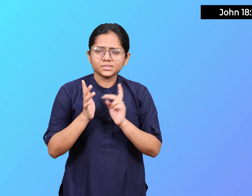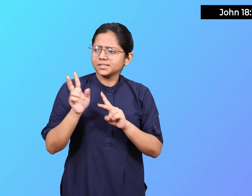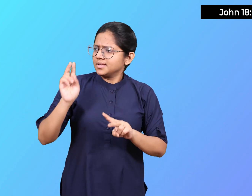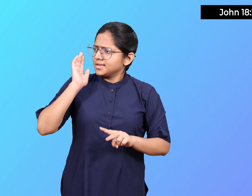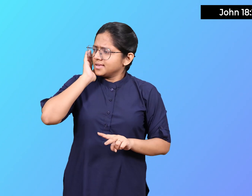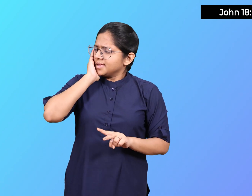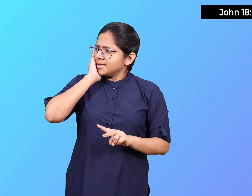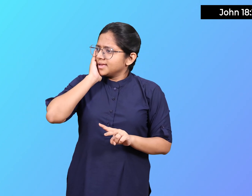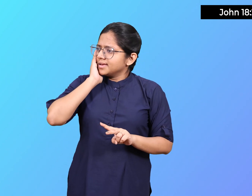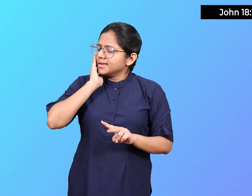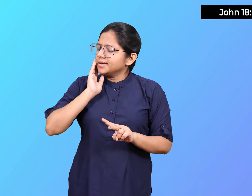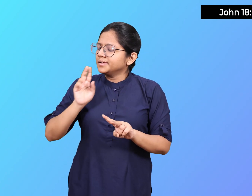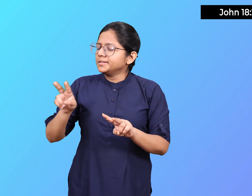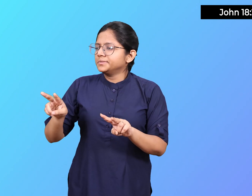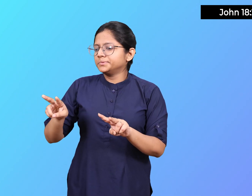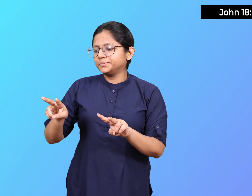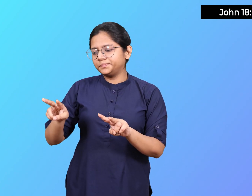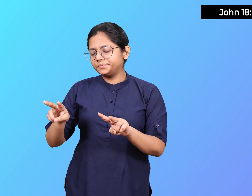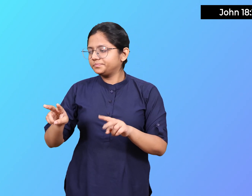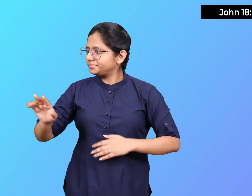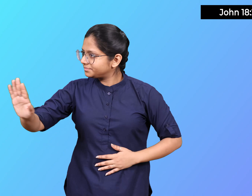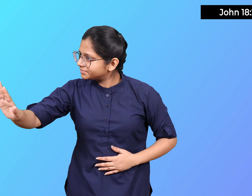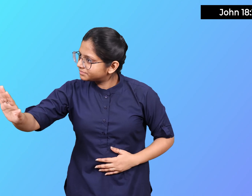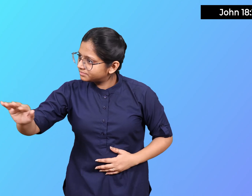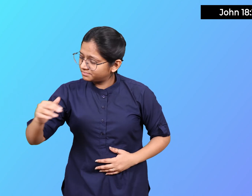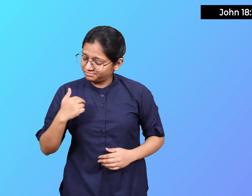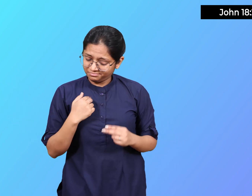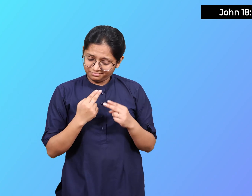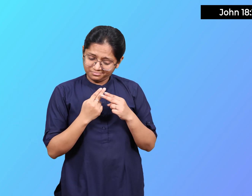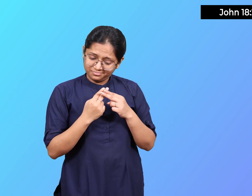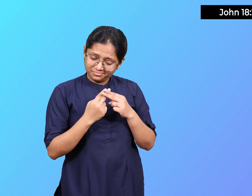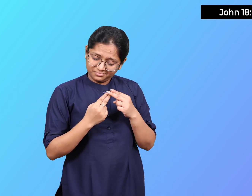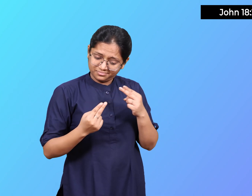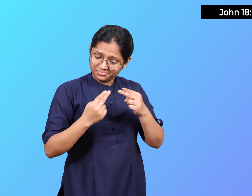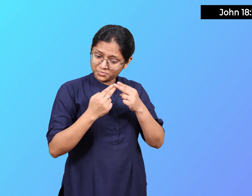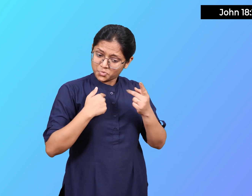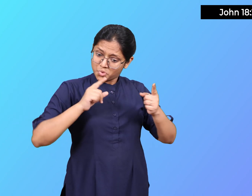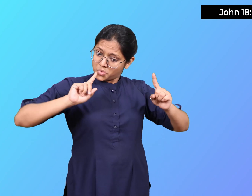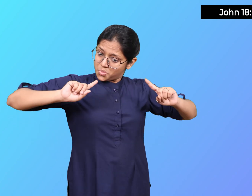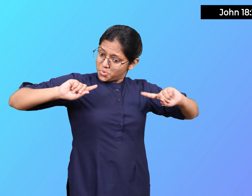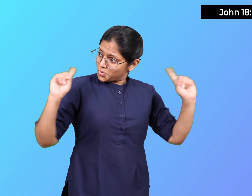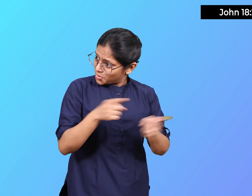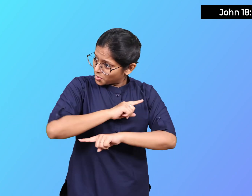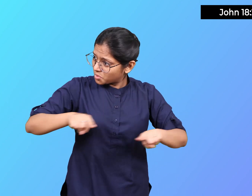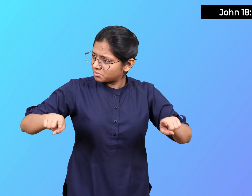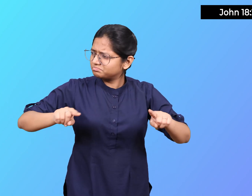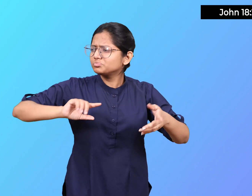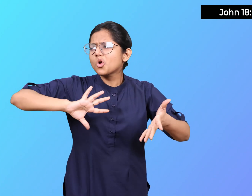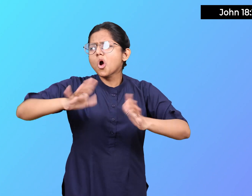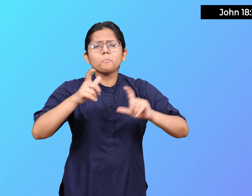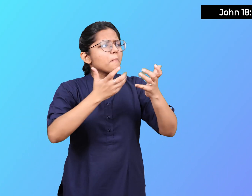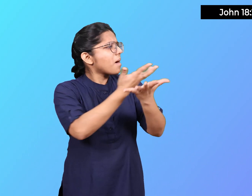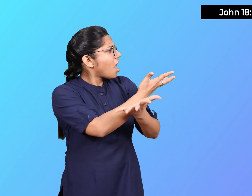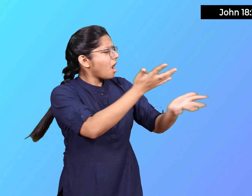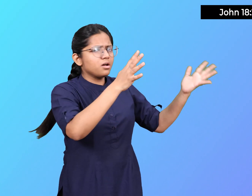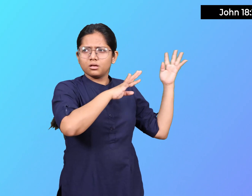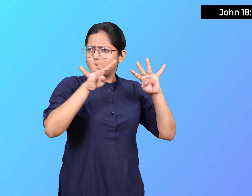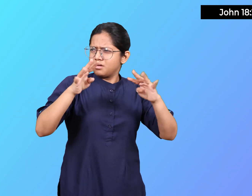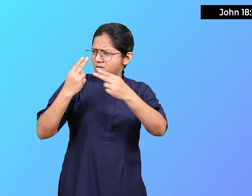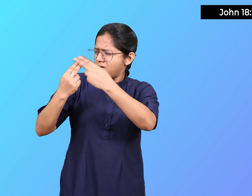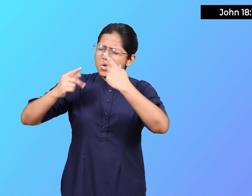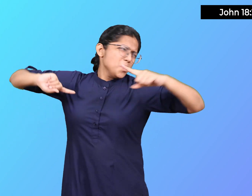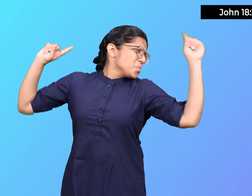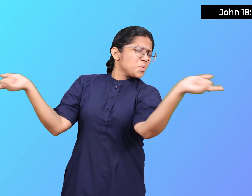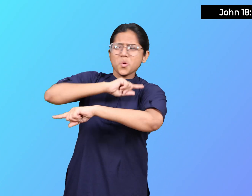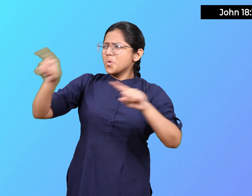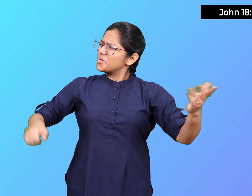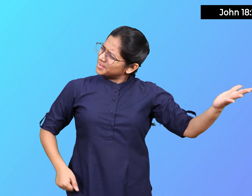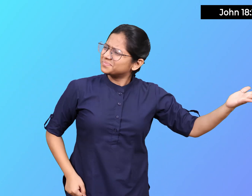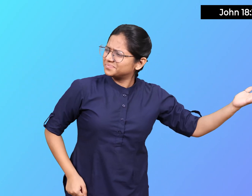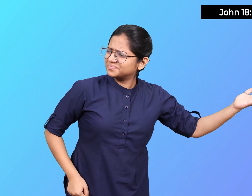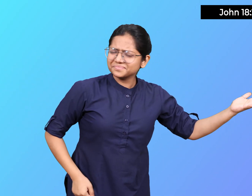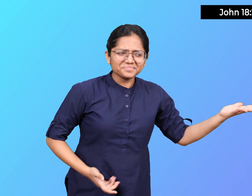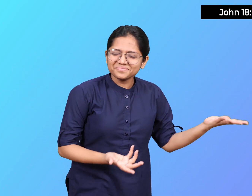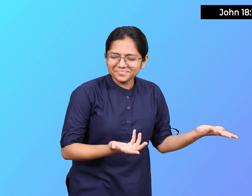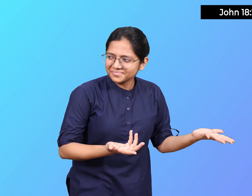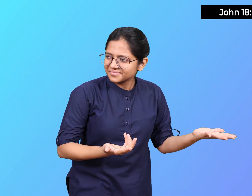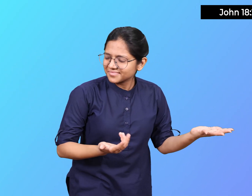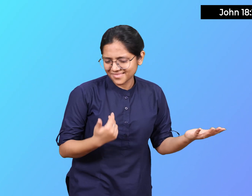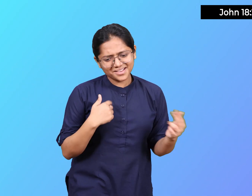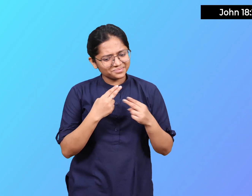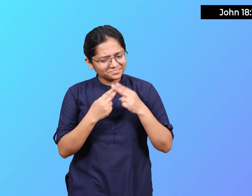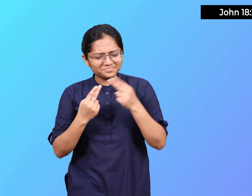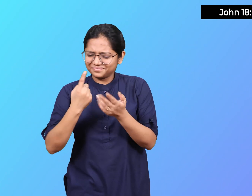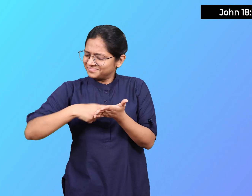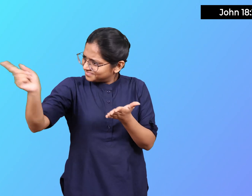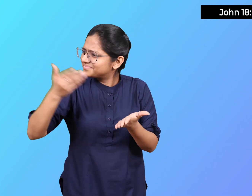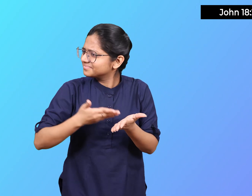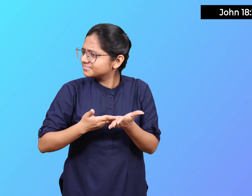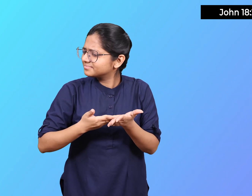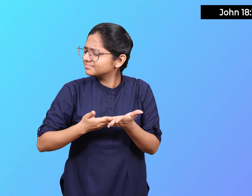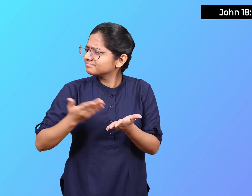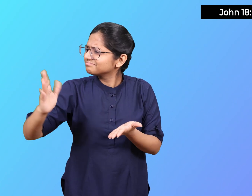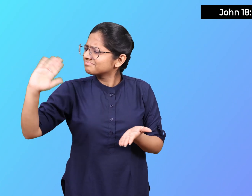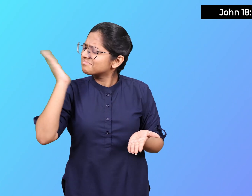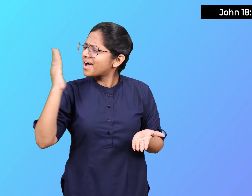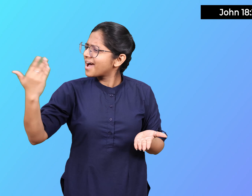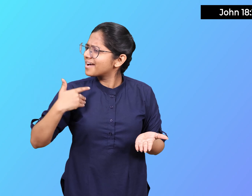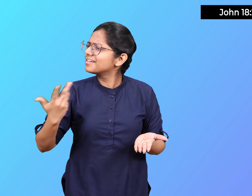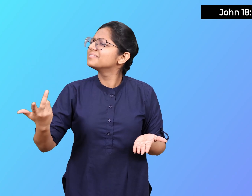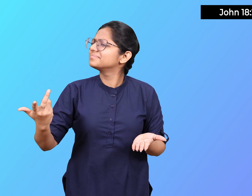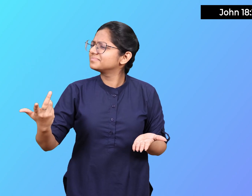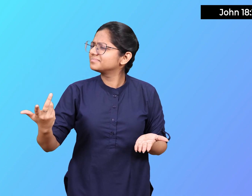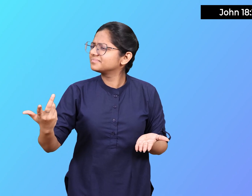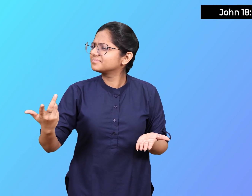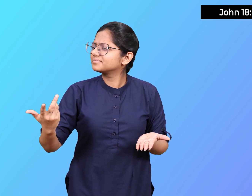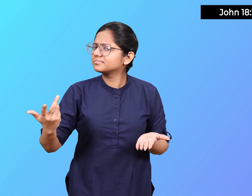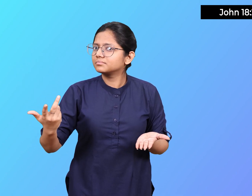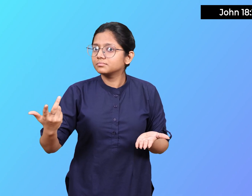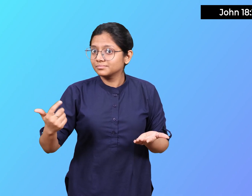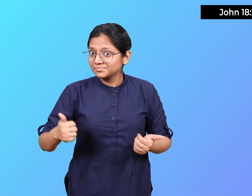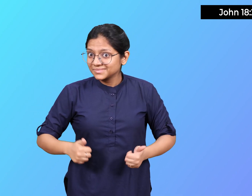Jesus answered, “If I said something wrong, tell everyone here what was wrong. But if what I said is right, then why do you hit me?”